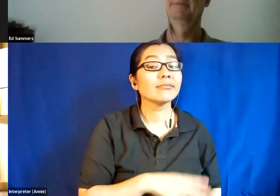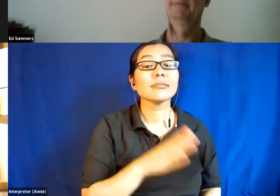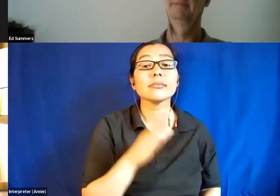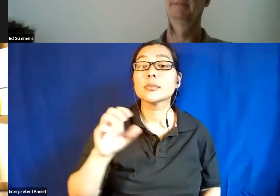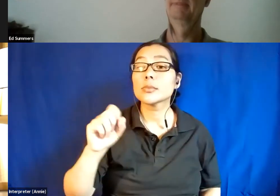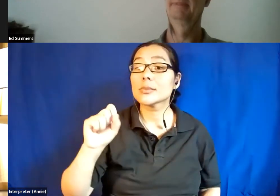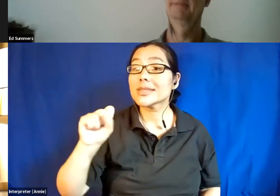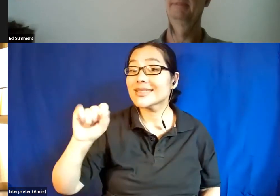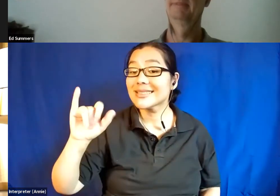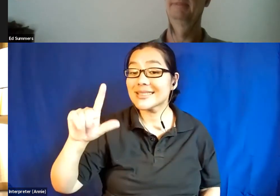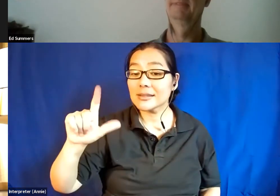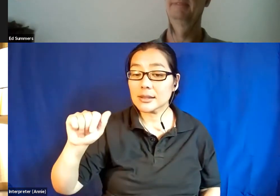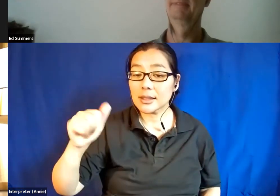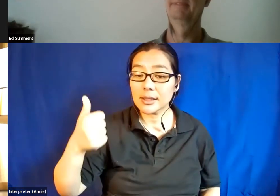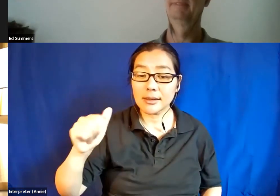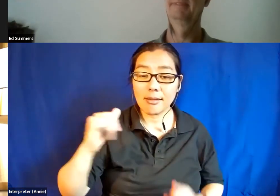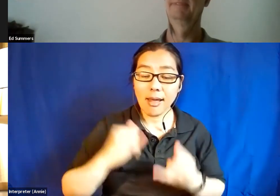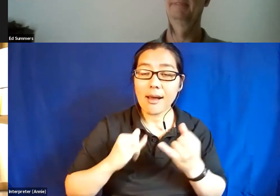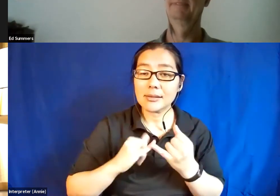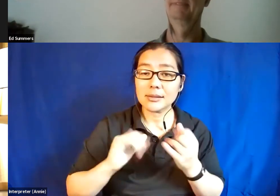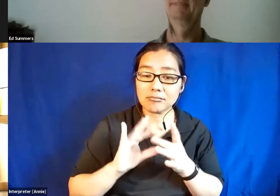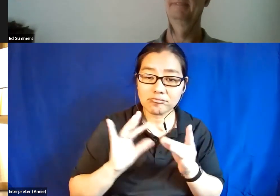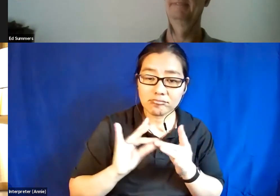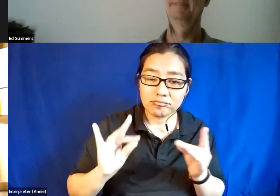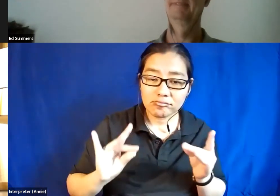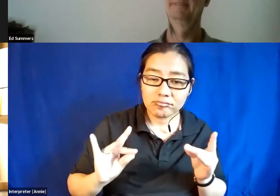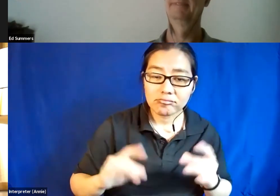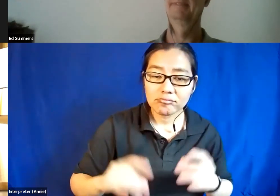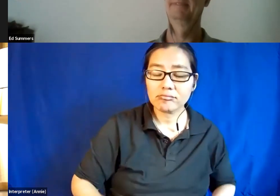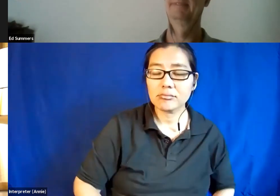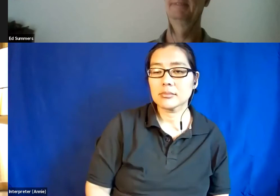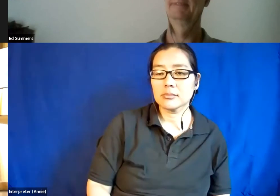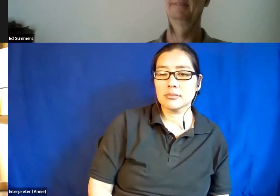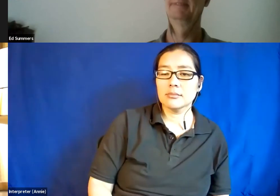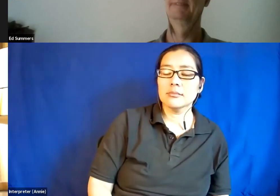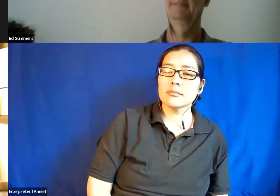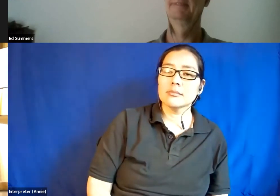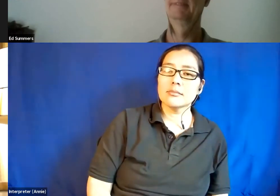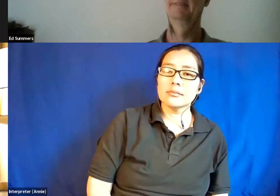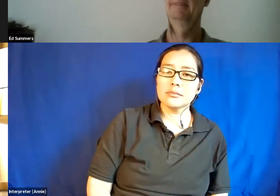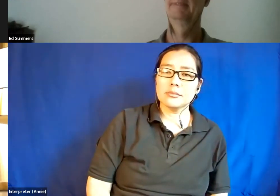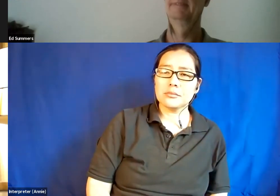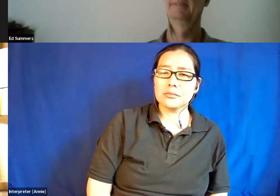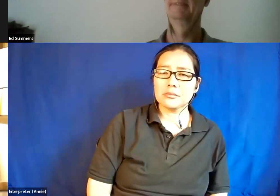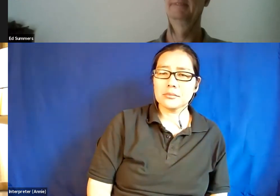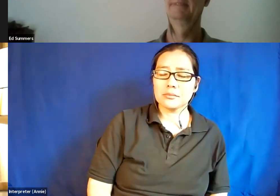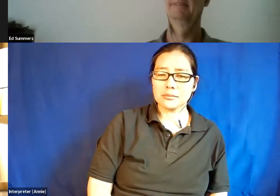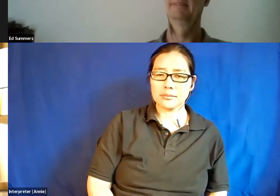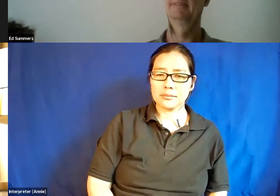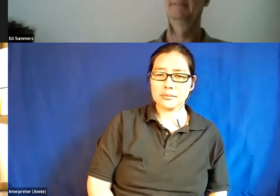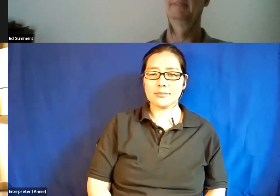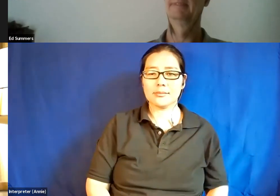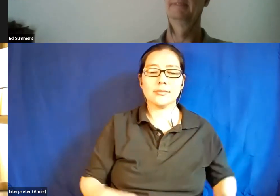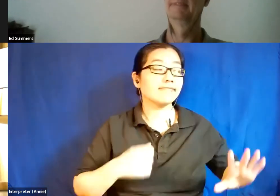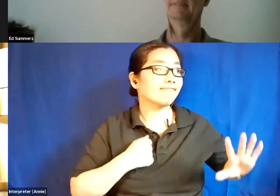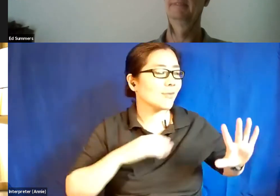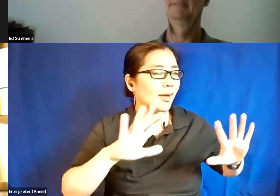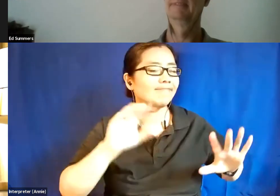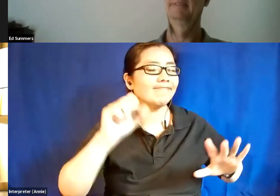Sile O'Modhrain: Sorry. I just had one thought.